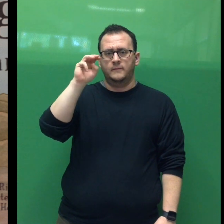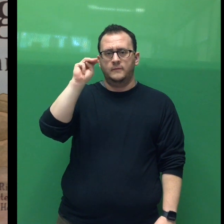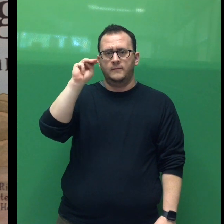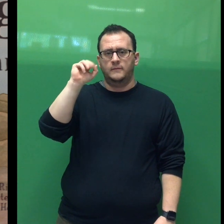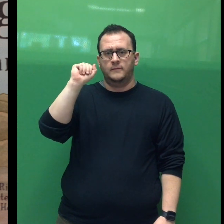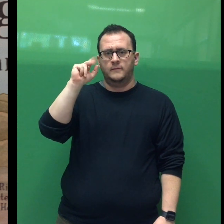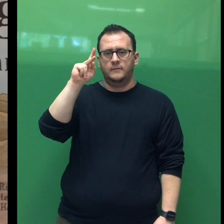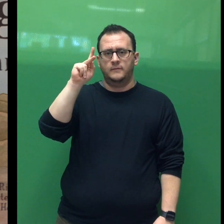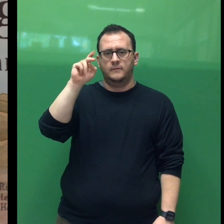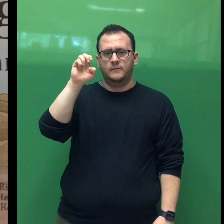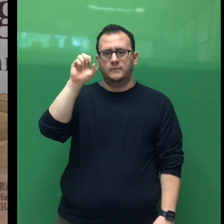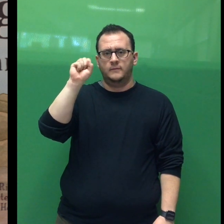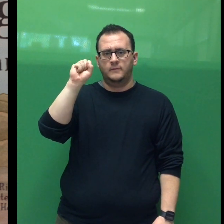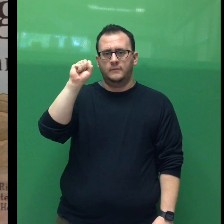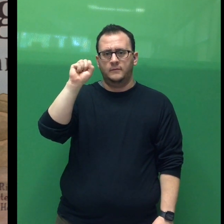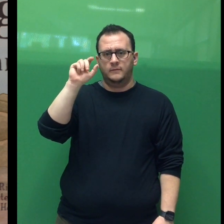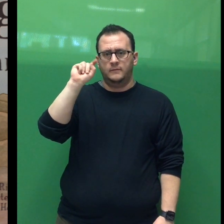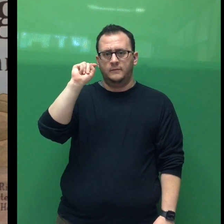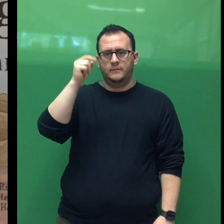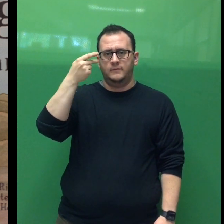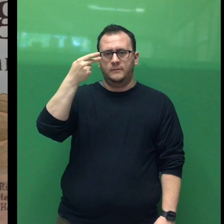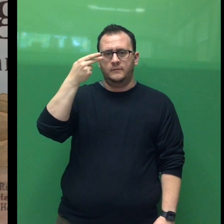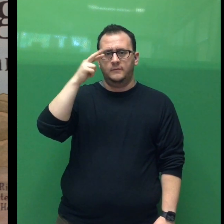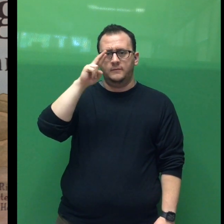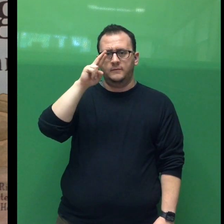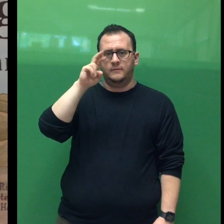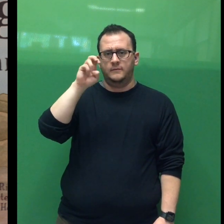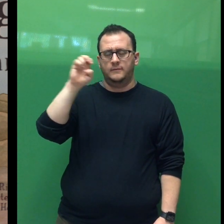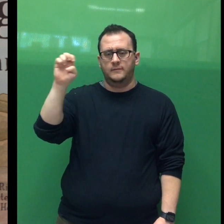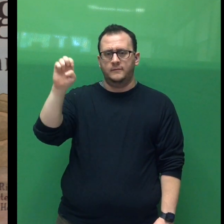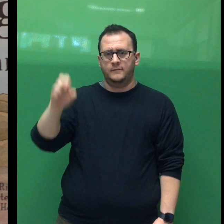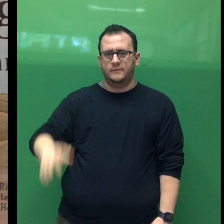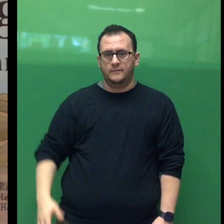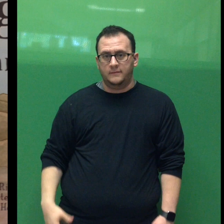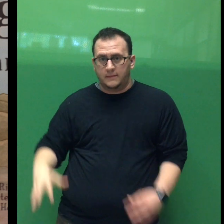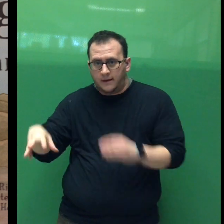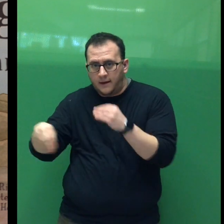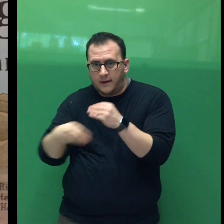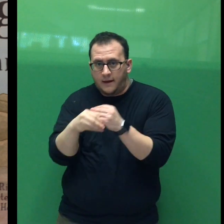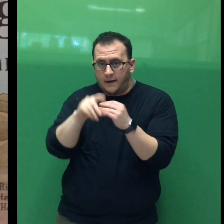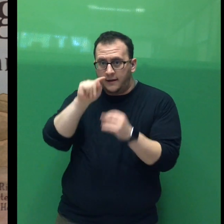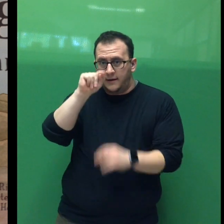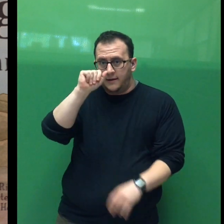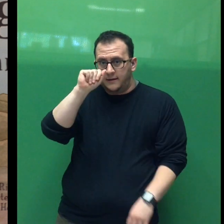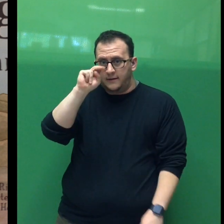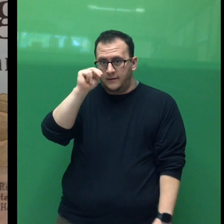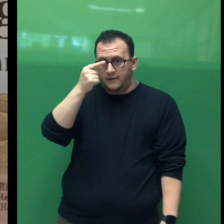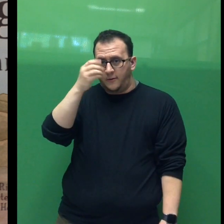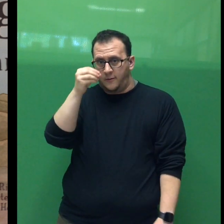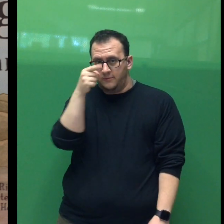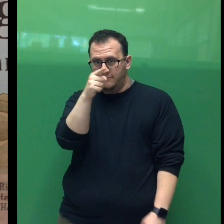Linden a young man in front of a green screen wearing a black shirt signs using American Sign Language to tell the story.]